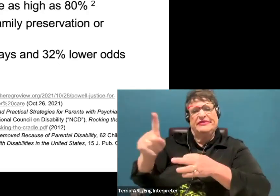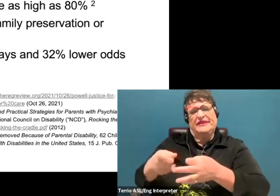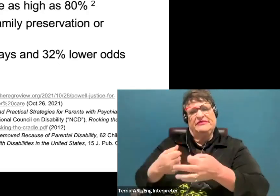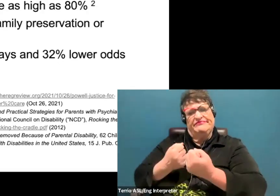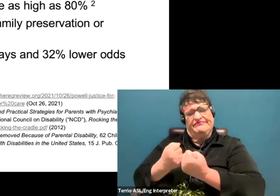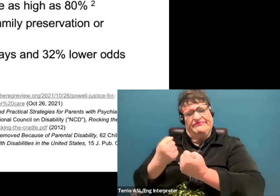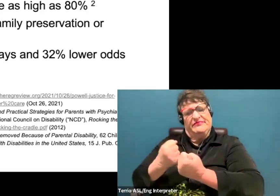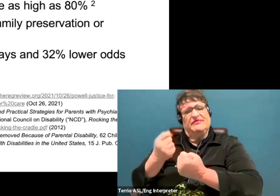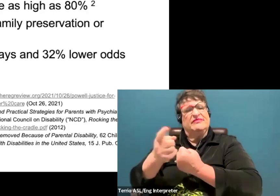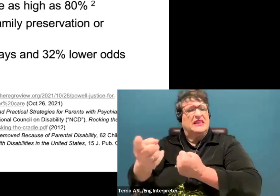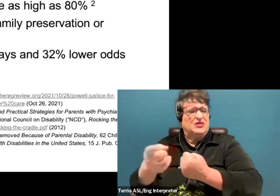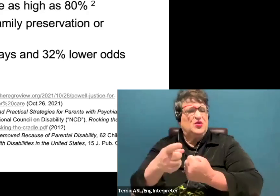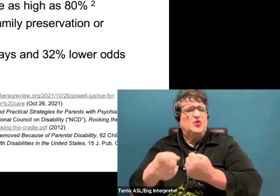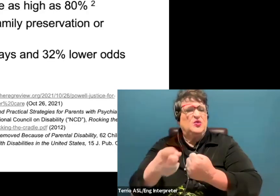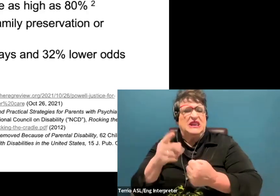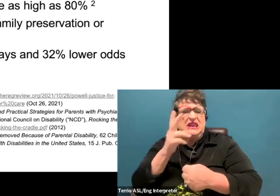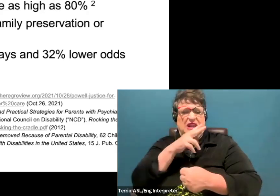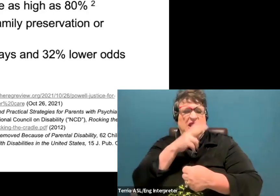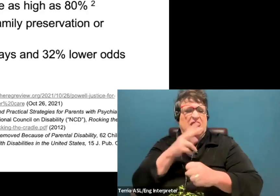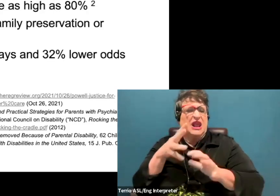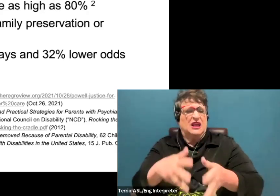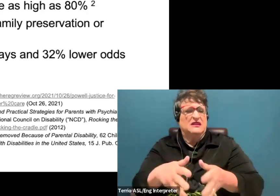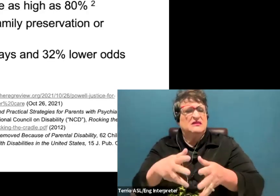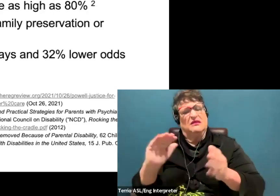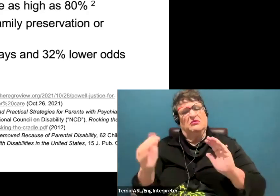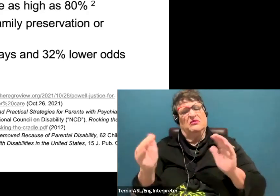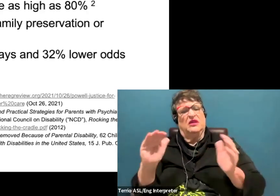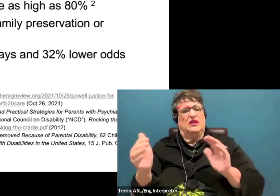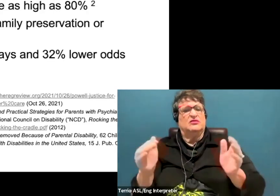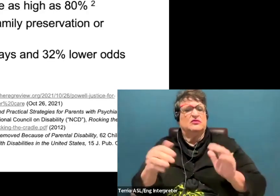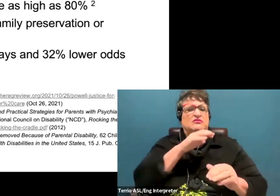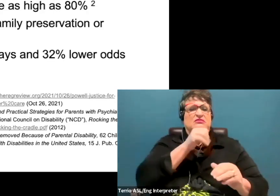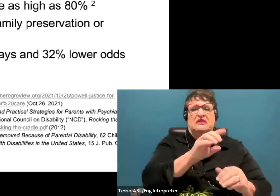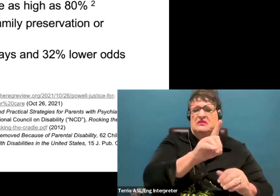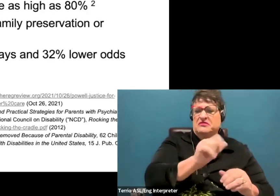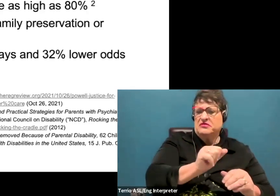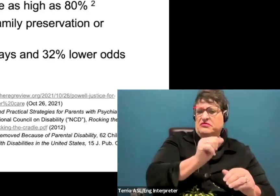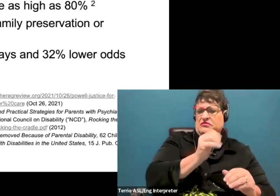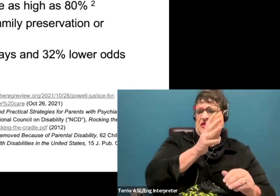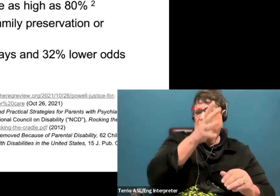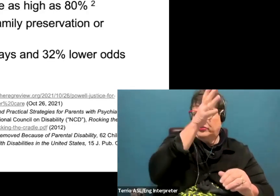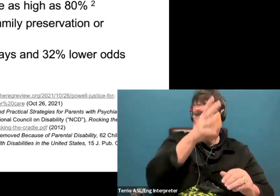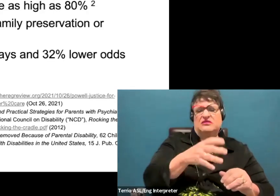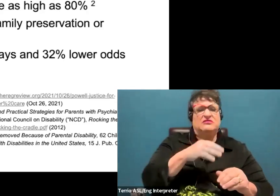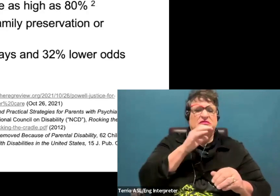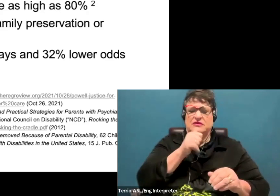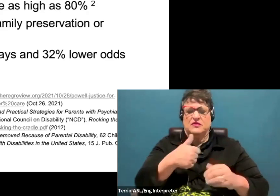similarly situated non disabled parents. They're less likely to receive proper family preservation services